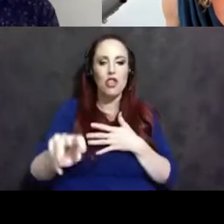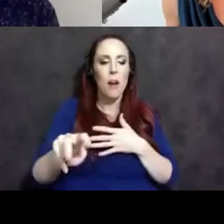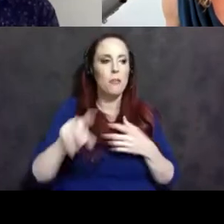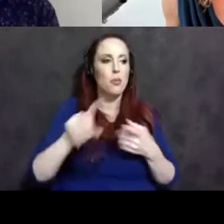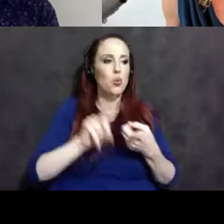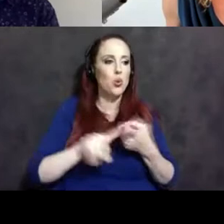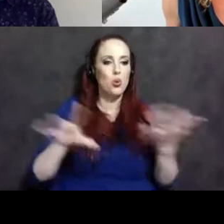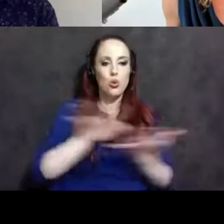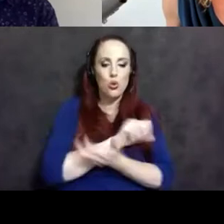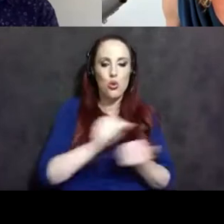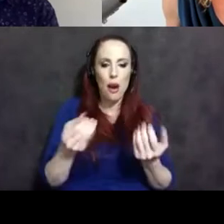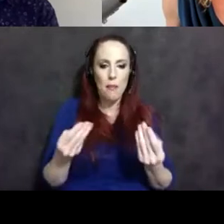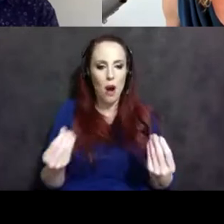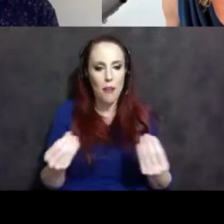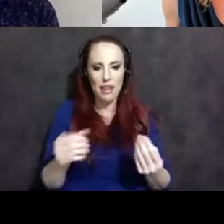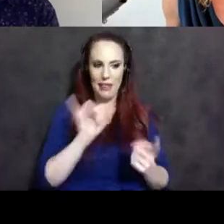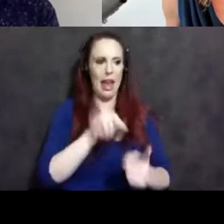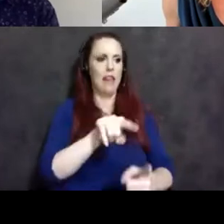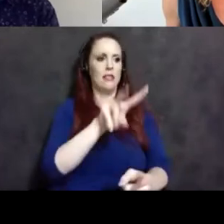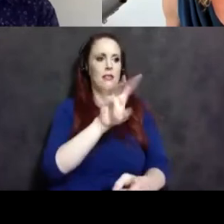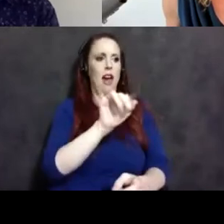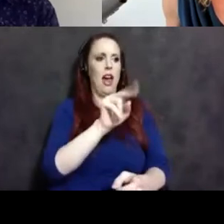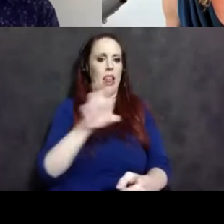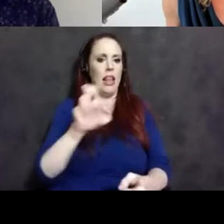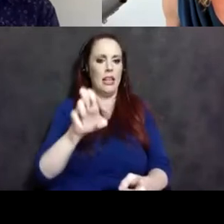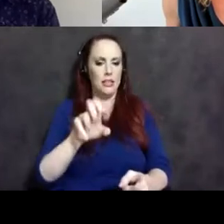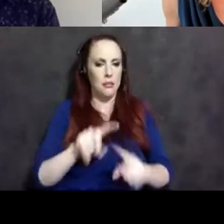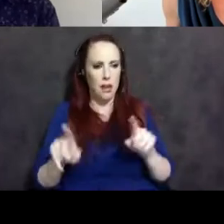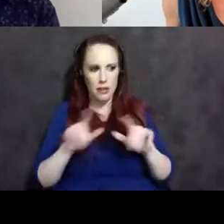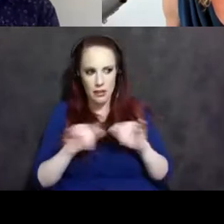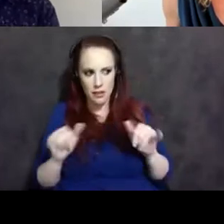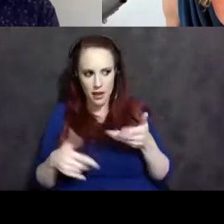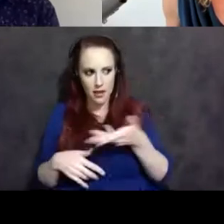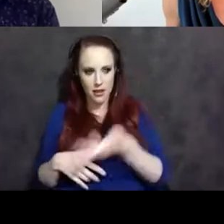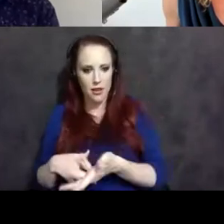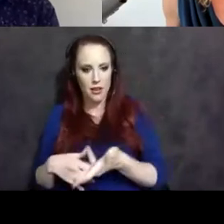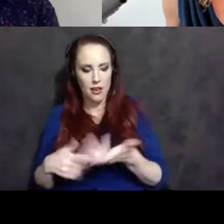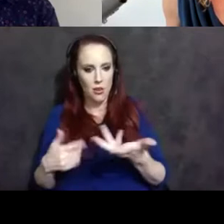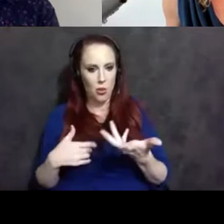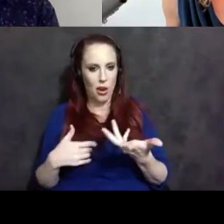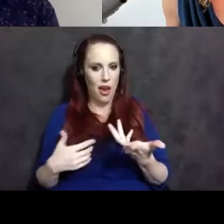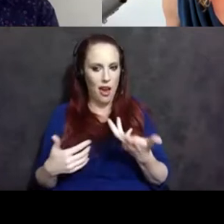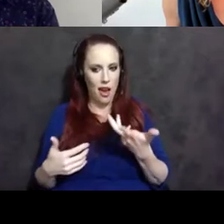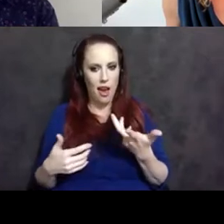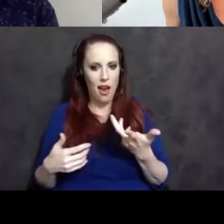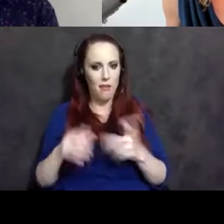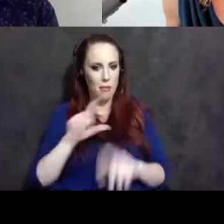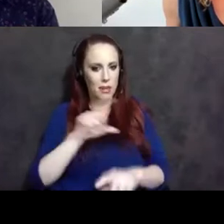this stuff as violence while simultaneous we have police brutality and also years and